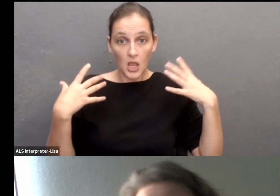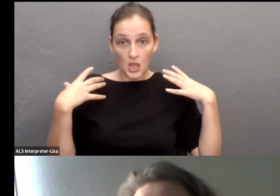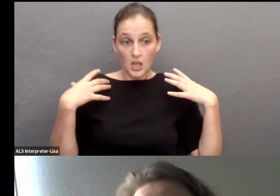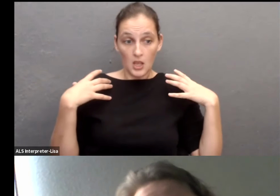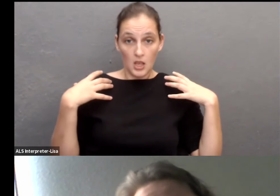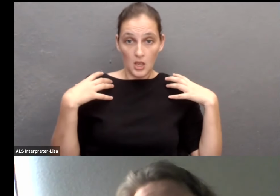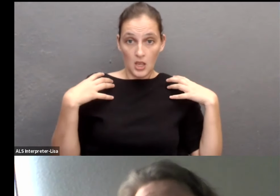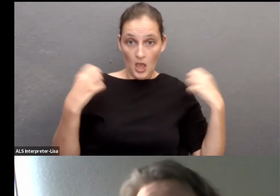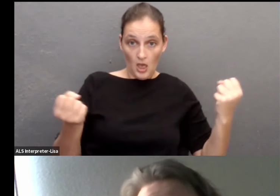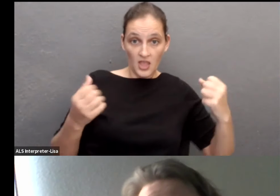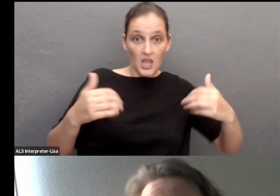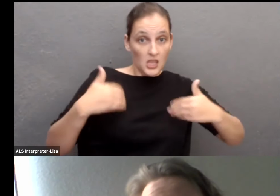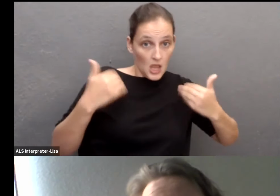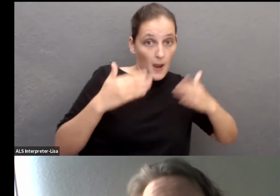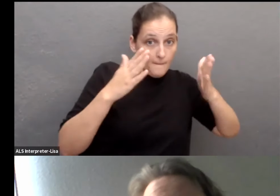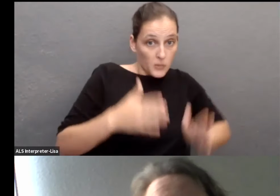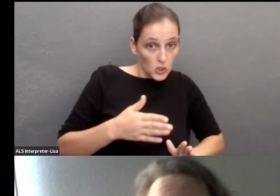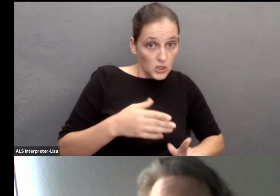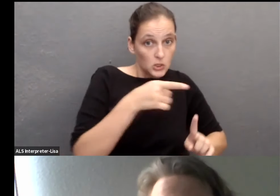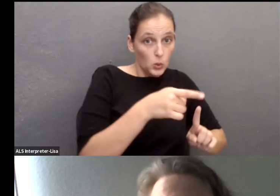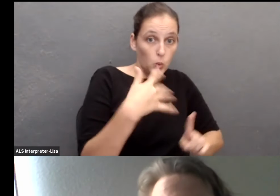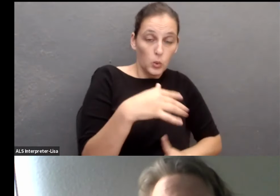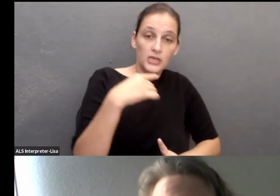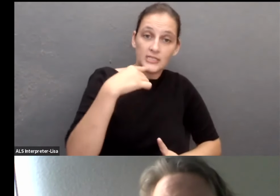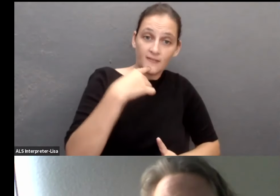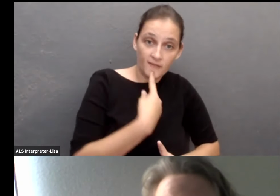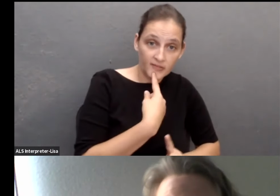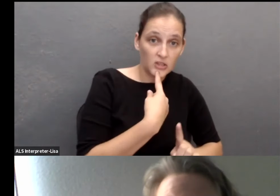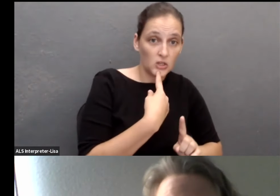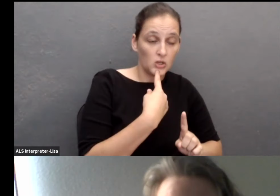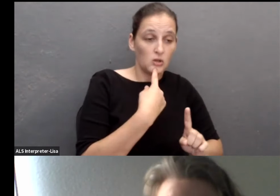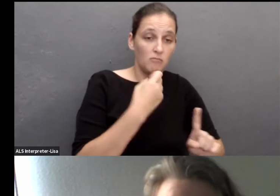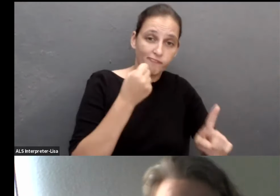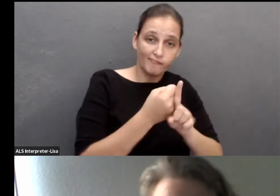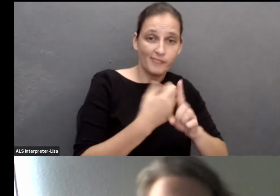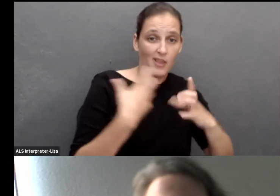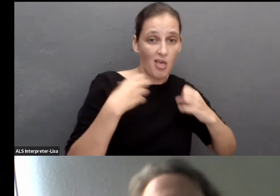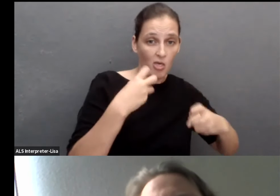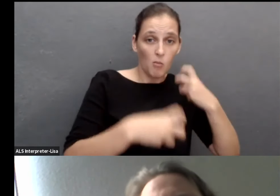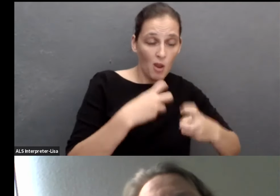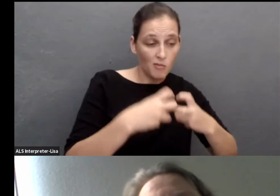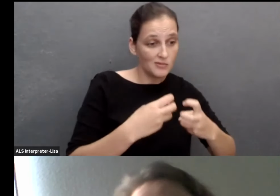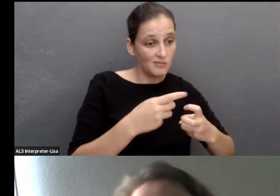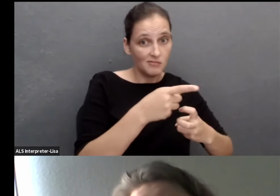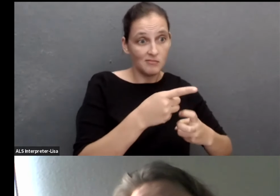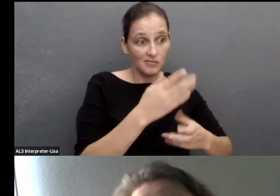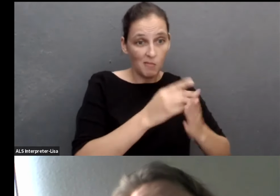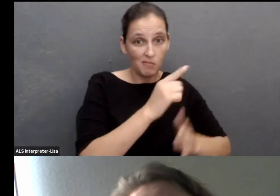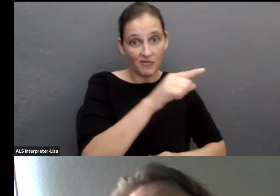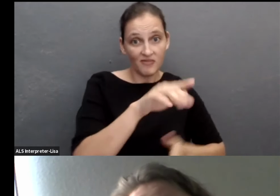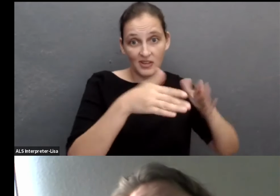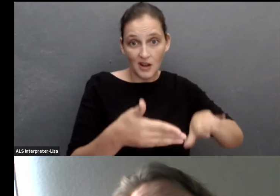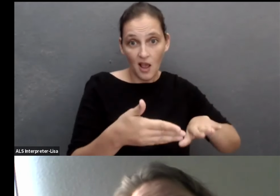are having severe complications or losing their life from COVID and a vaccine can help